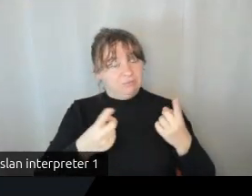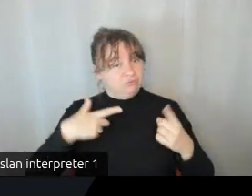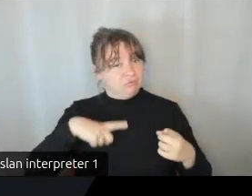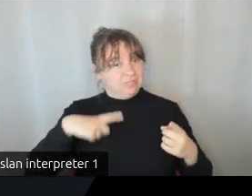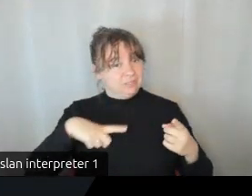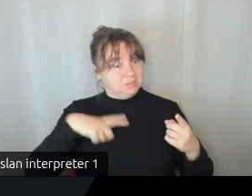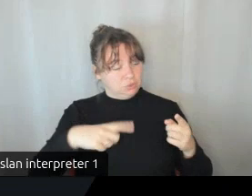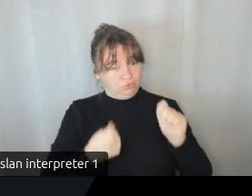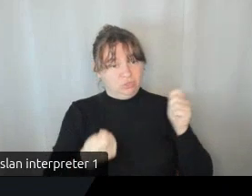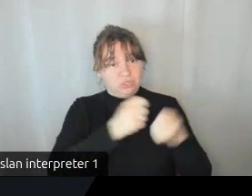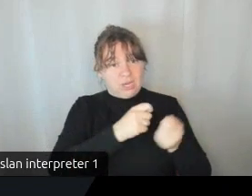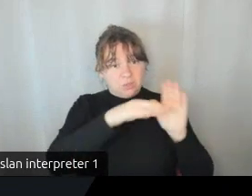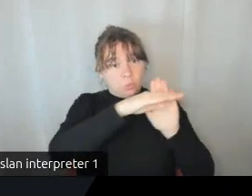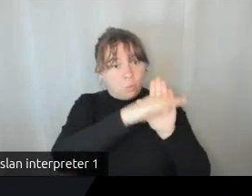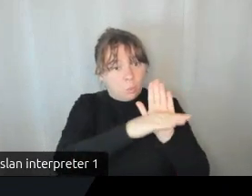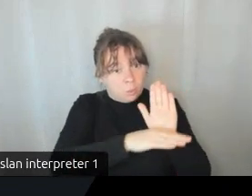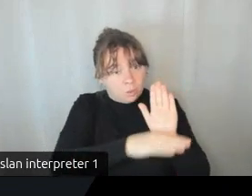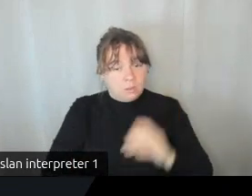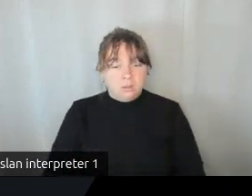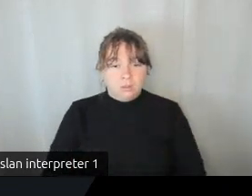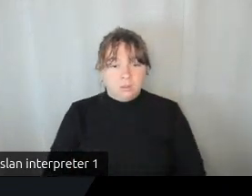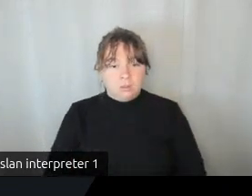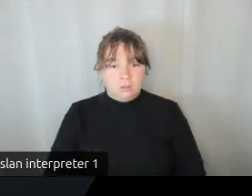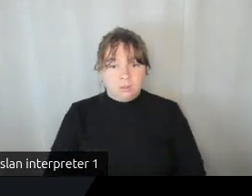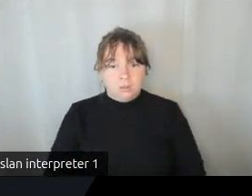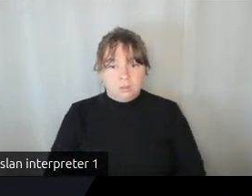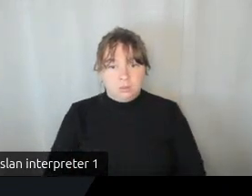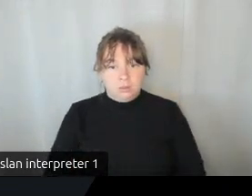that they would like to see that the respondents take more responsibility in filing applications